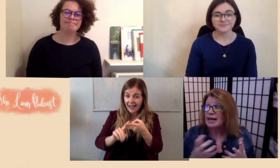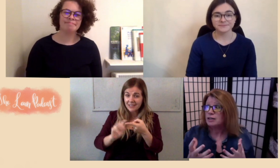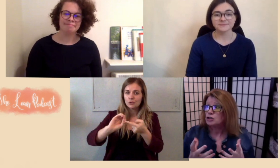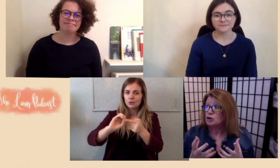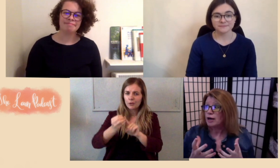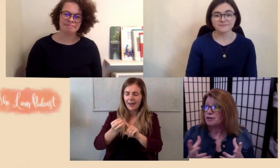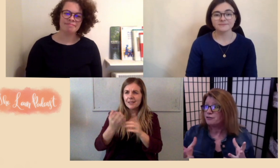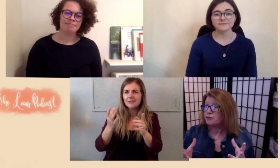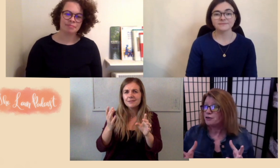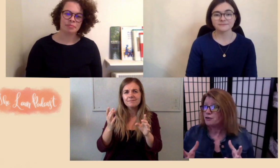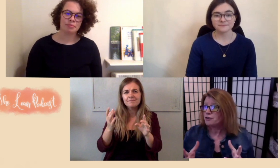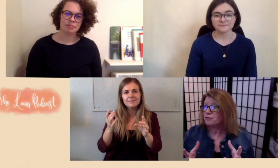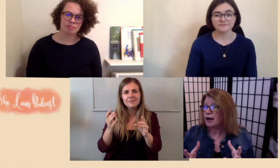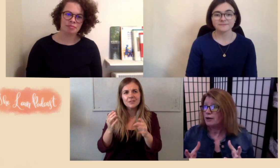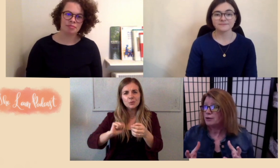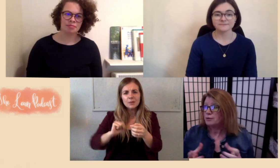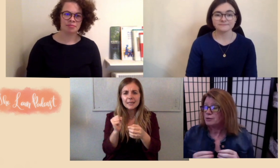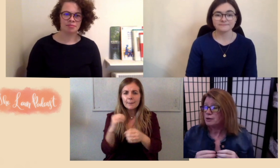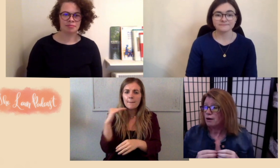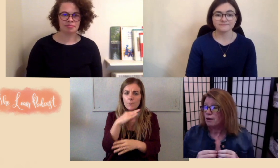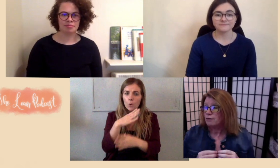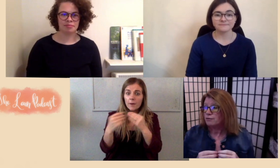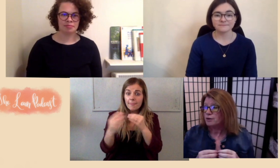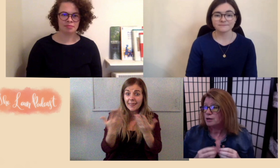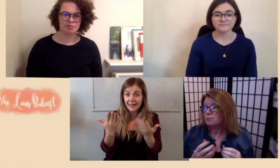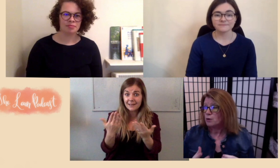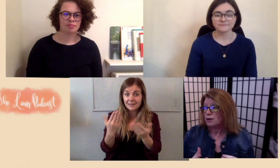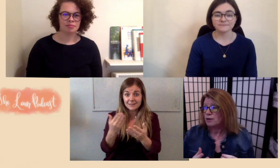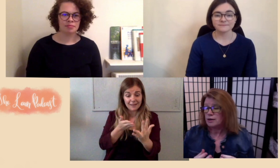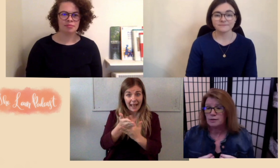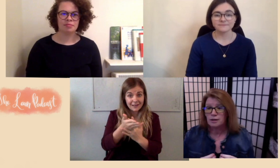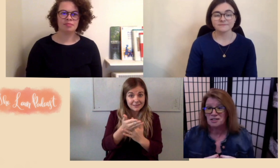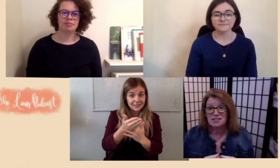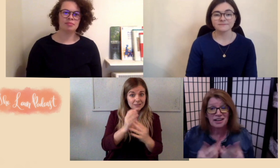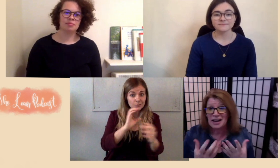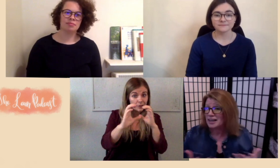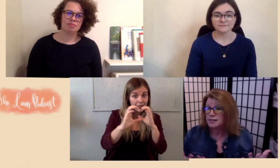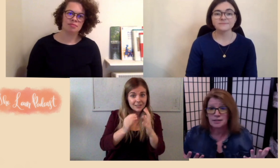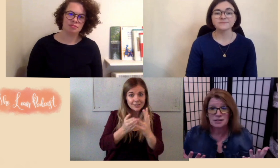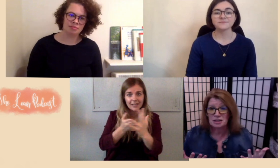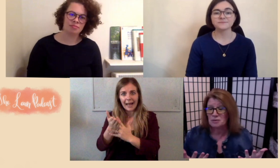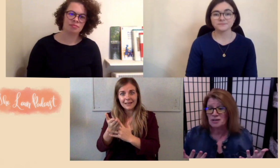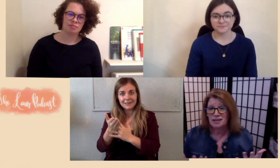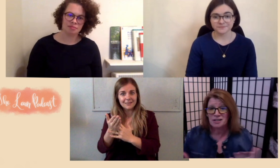such as access to communication and access to information. And I think it's something that is forgotten.